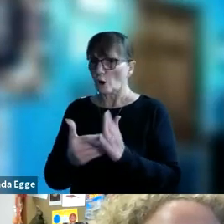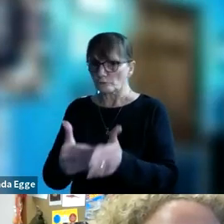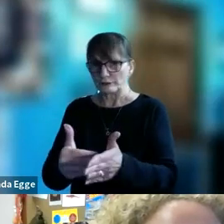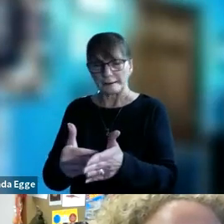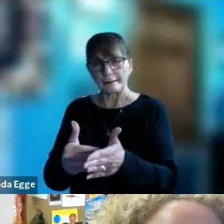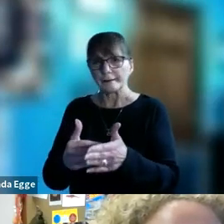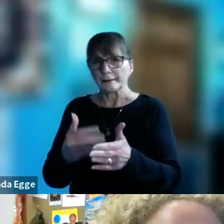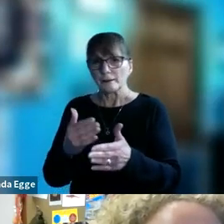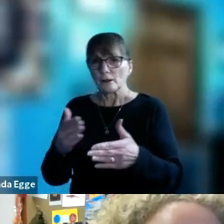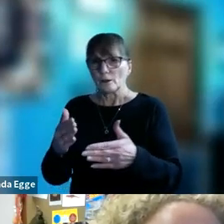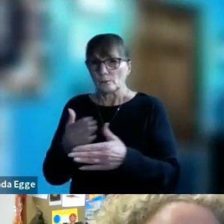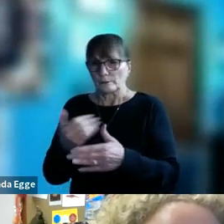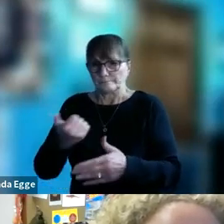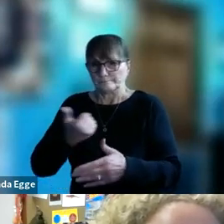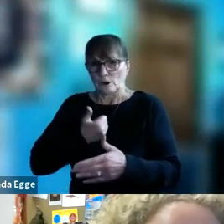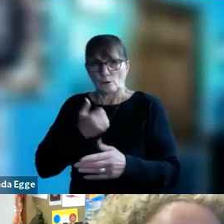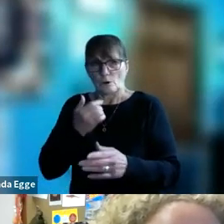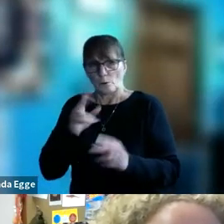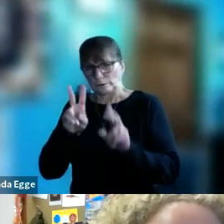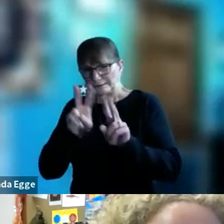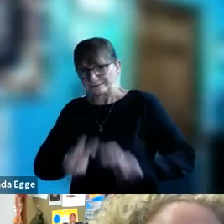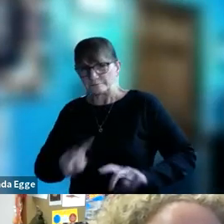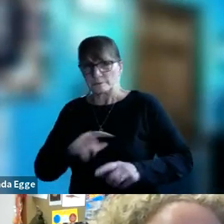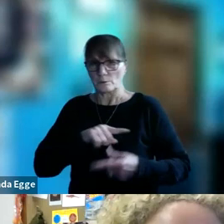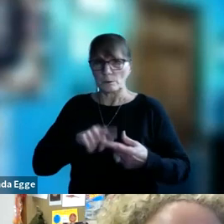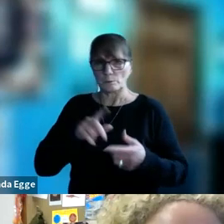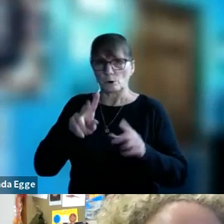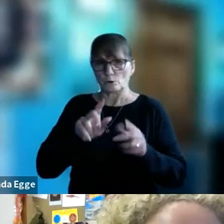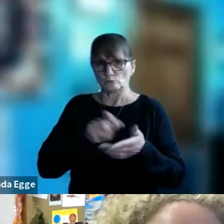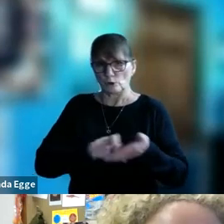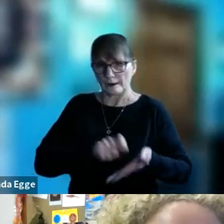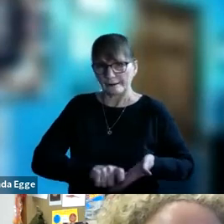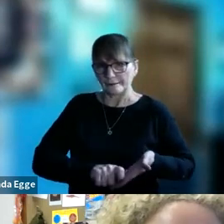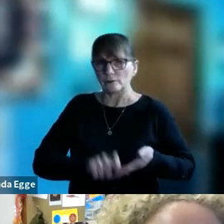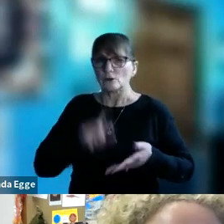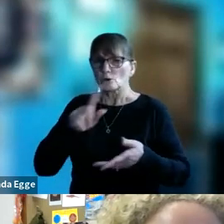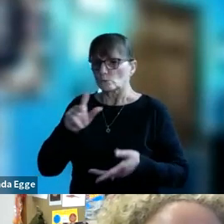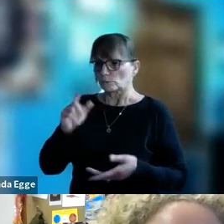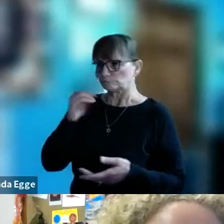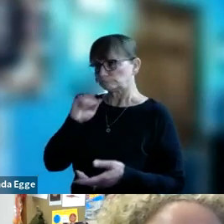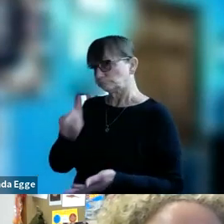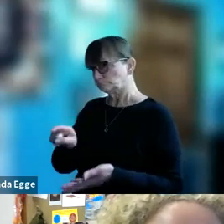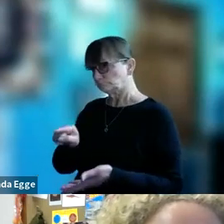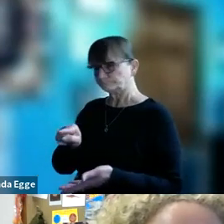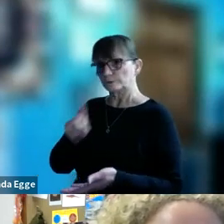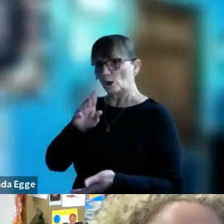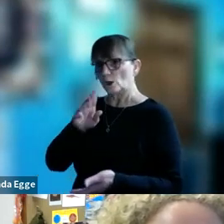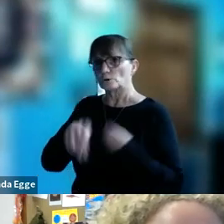within our own assessments when we're writing them, we'll, you know, say this, we can tell, you know, we'll talk about they've had this long history